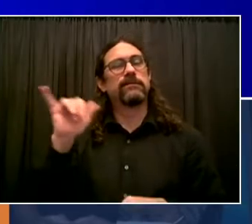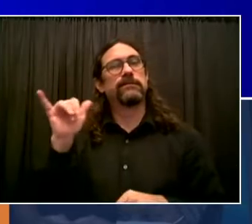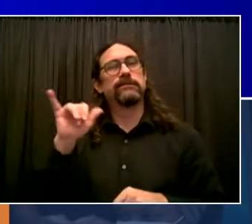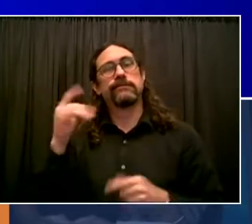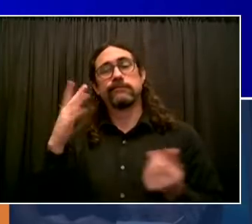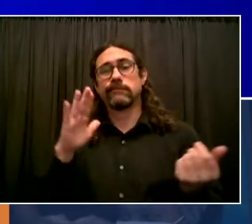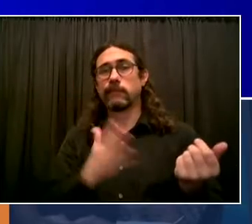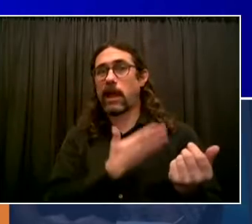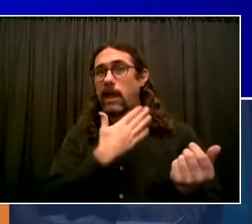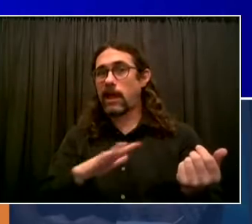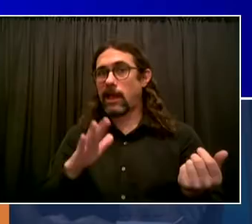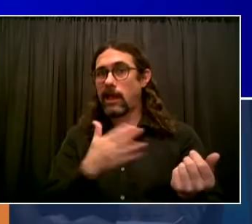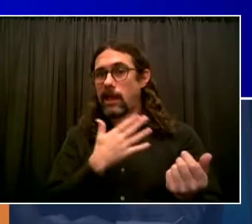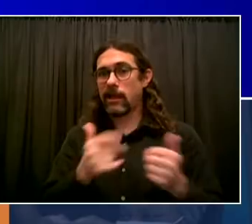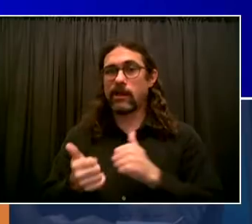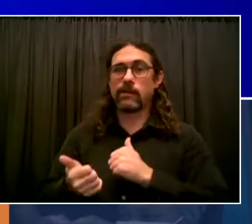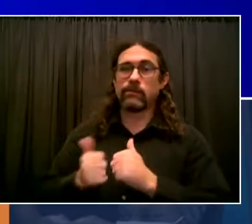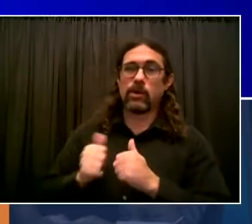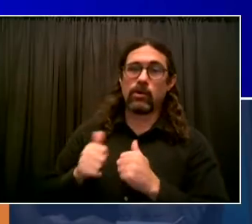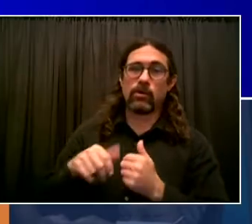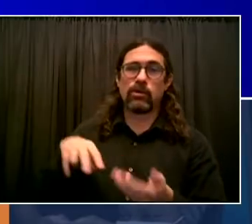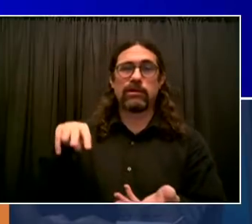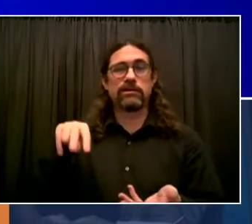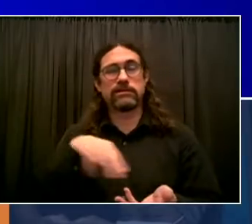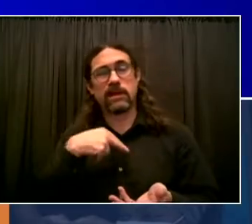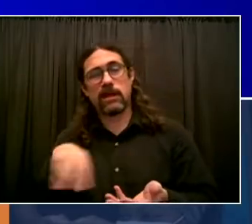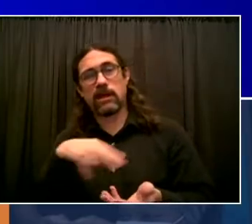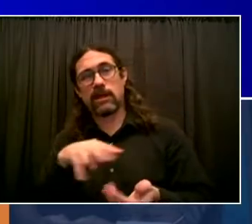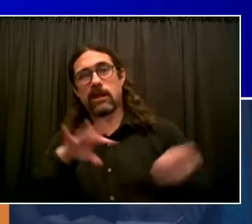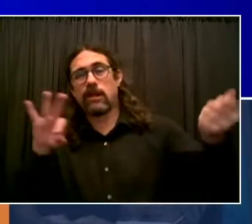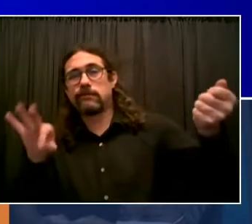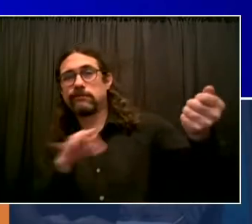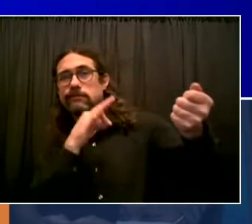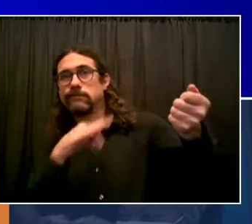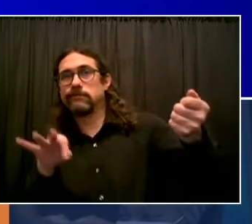ACTIVITIES, SPORTS, BAND, CHORUS, DANCE, THINGS WHERE